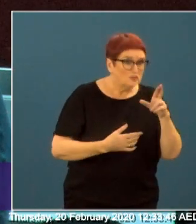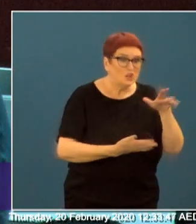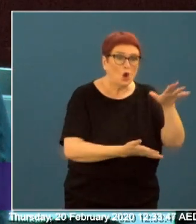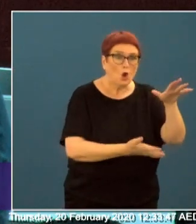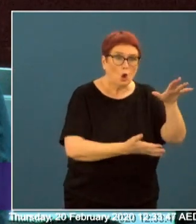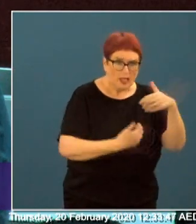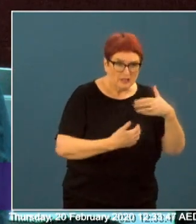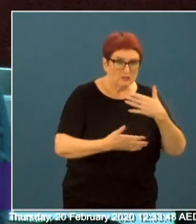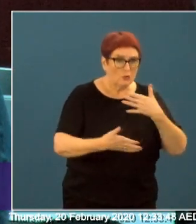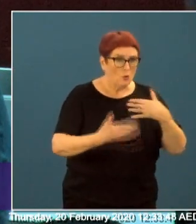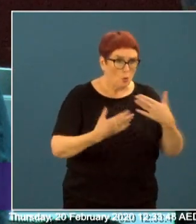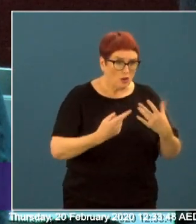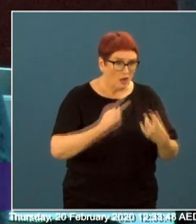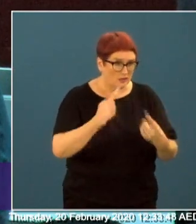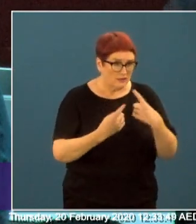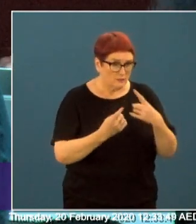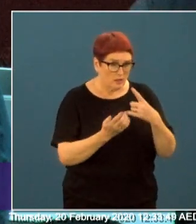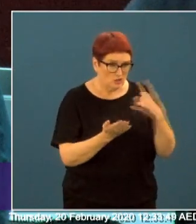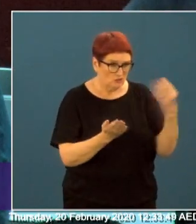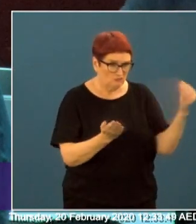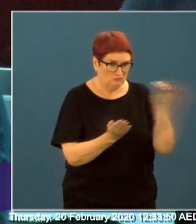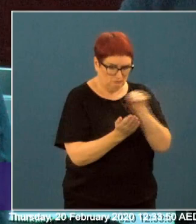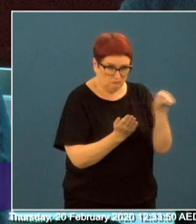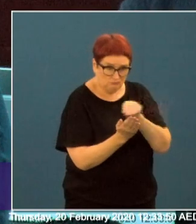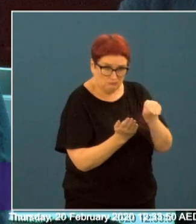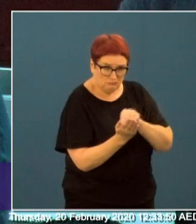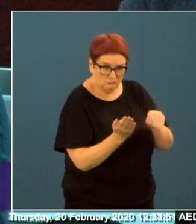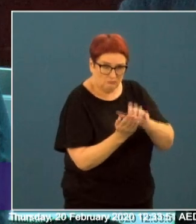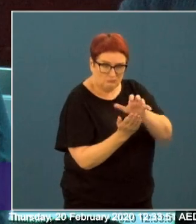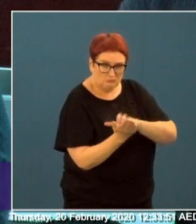that there was a process